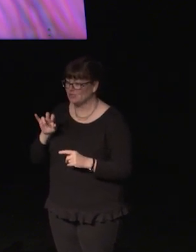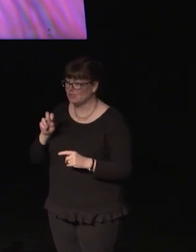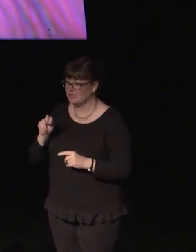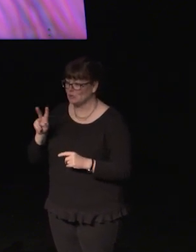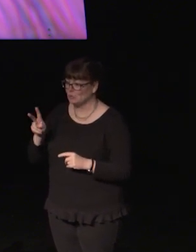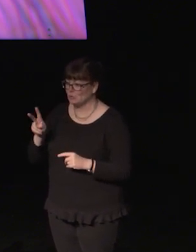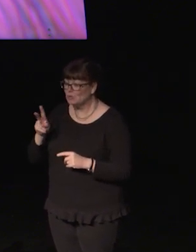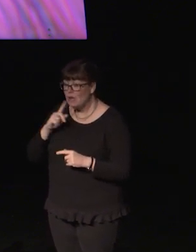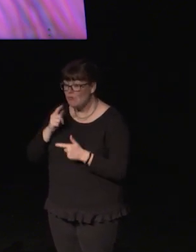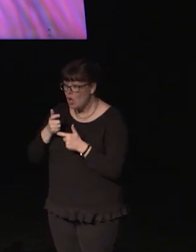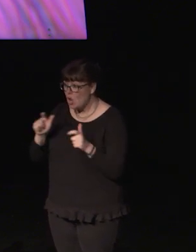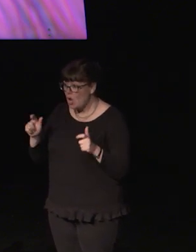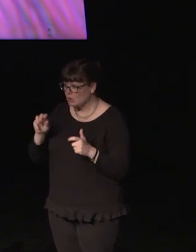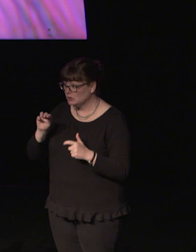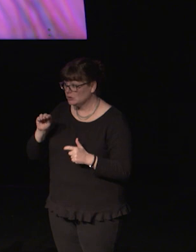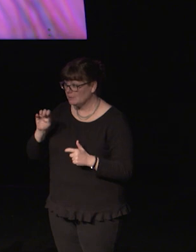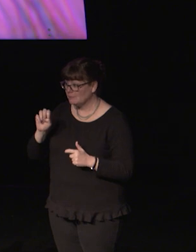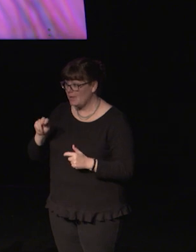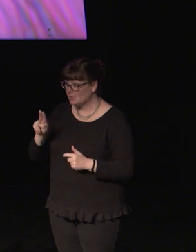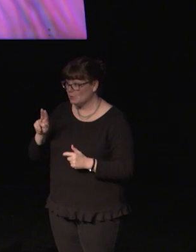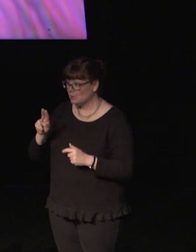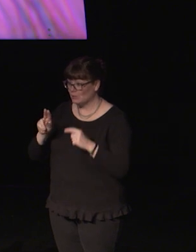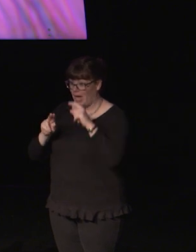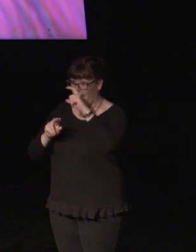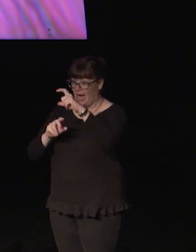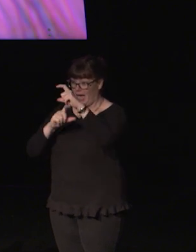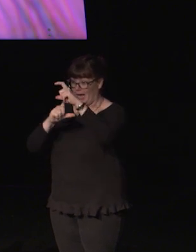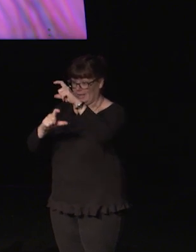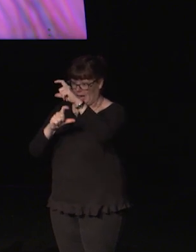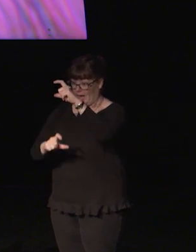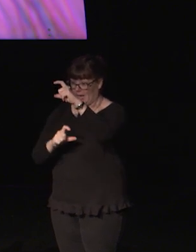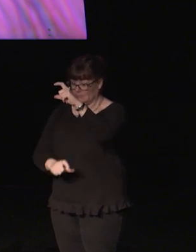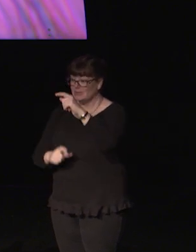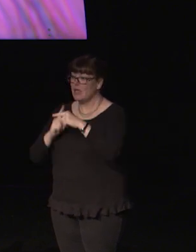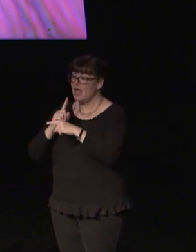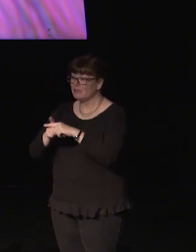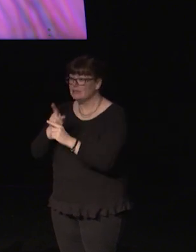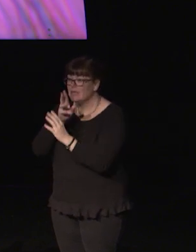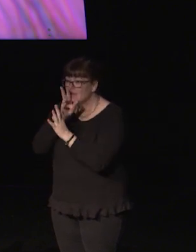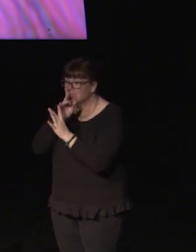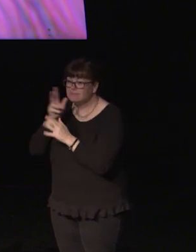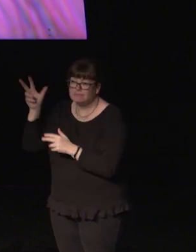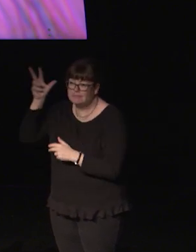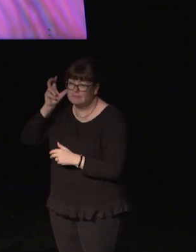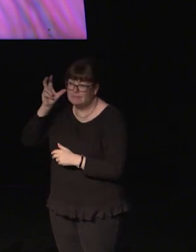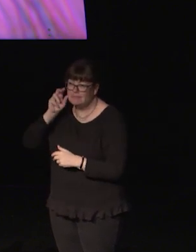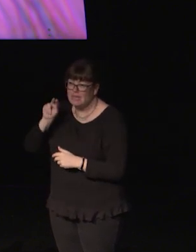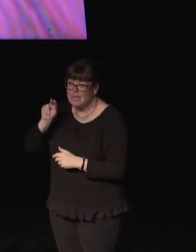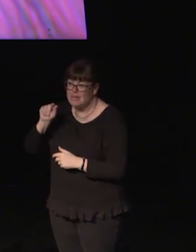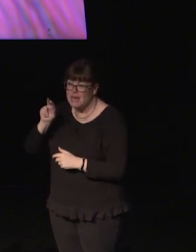The large menu items, the fact that it was a narrated menu. It's something I've been wanting in games since I was a kid.